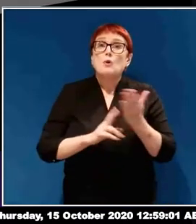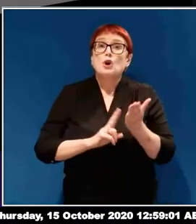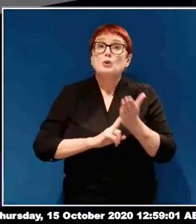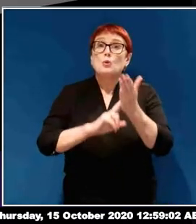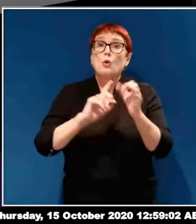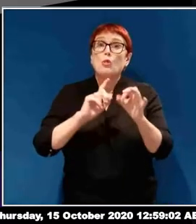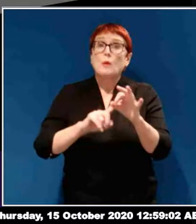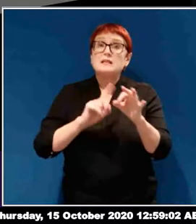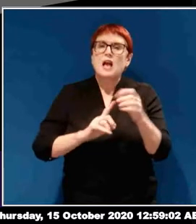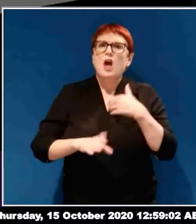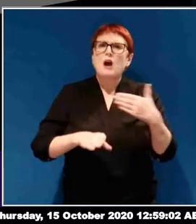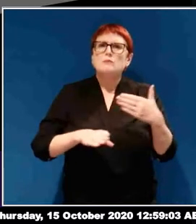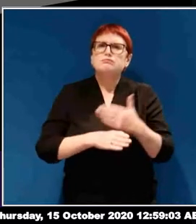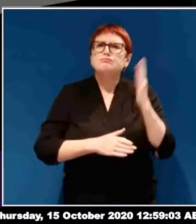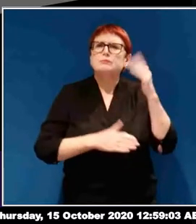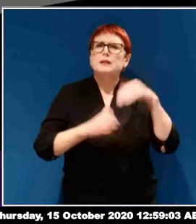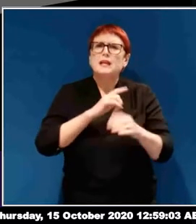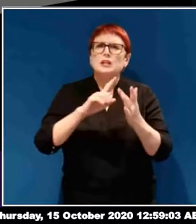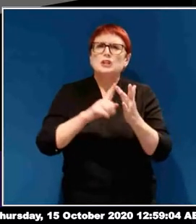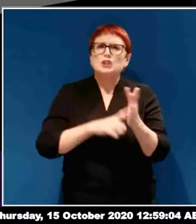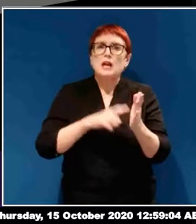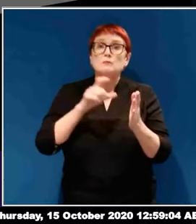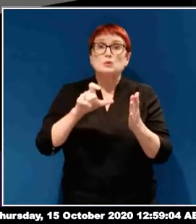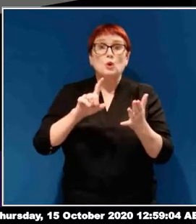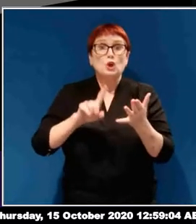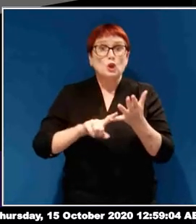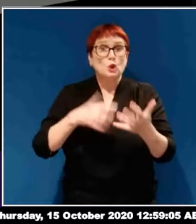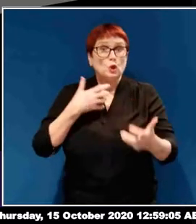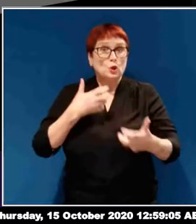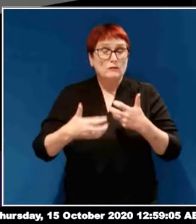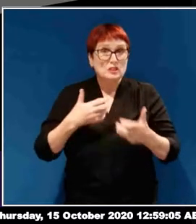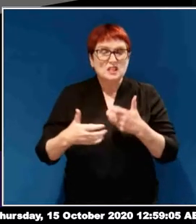each year, and spoke in front of pre-service teachers.